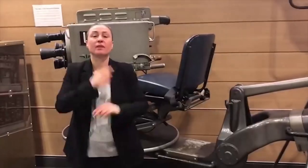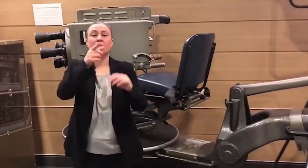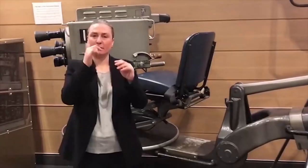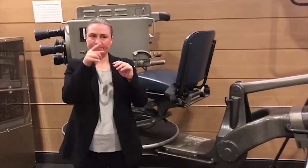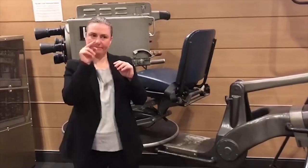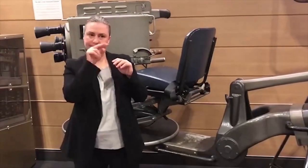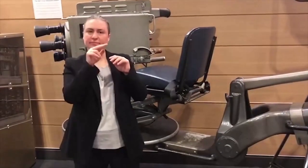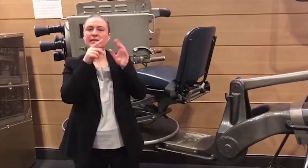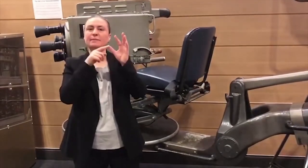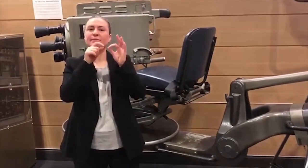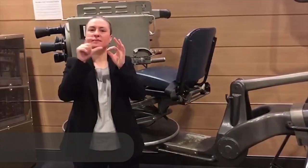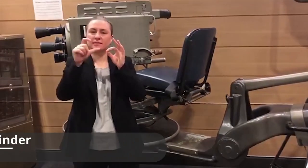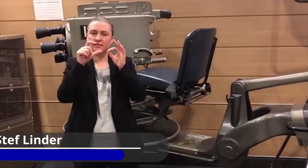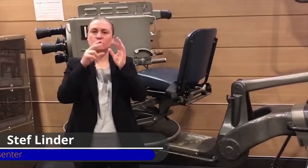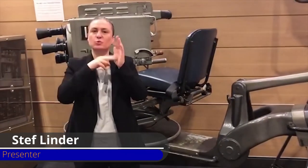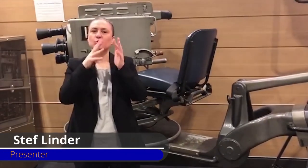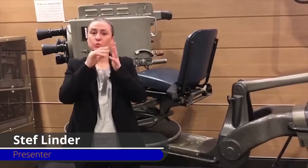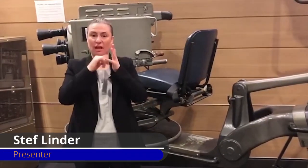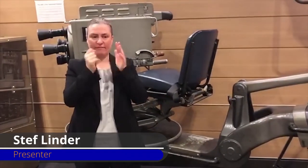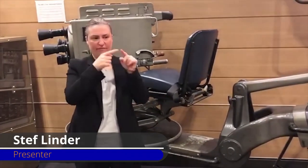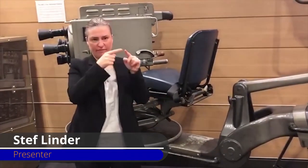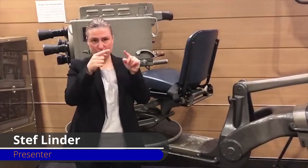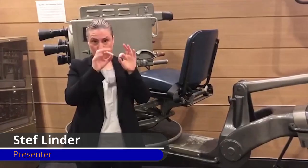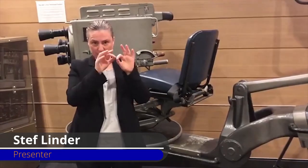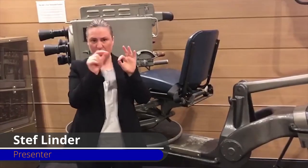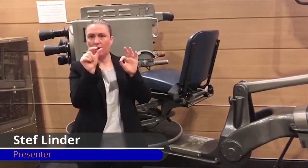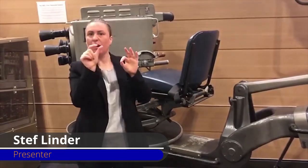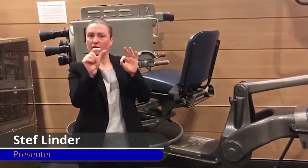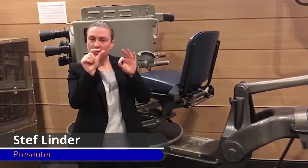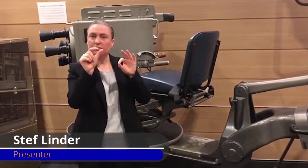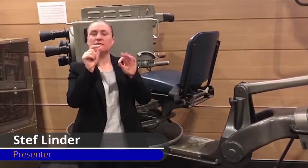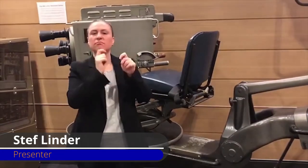The ABC news has the interpreters on the regular news, followed by the Deaf news segment.